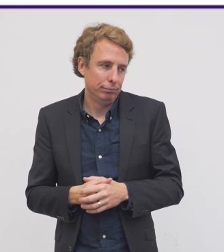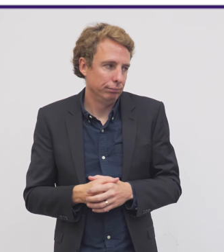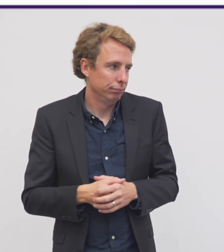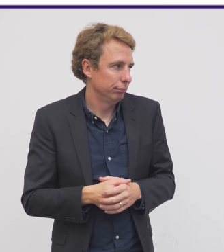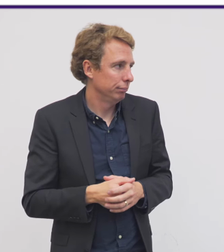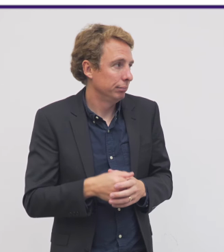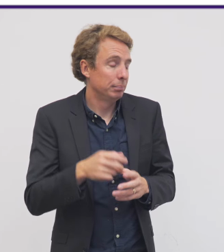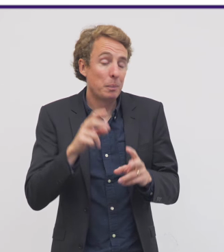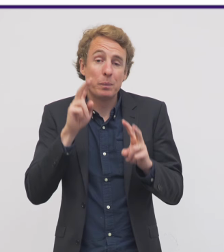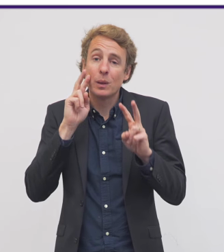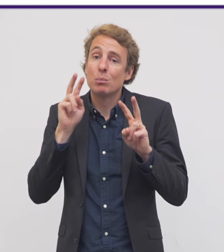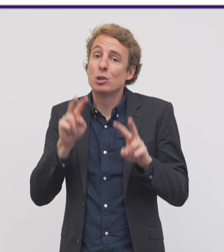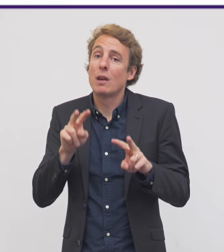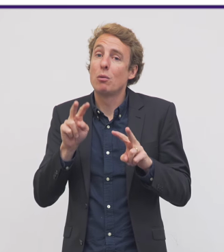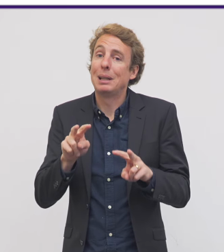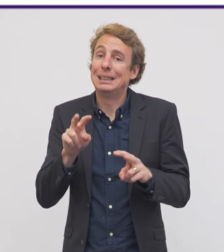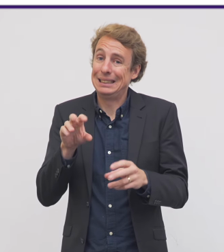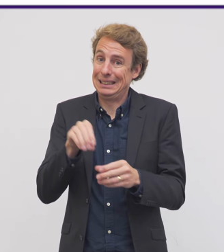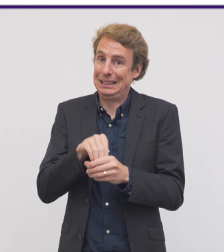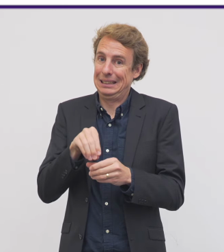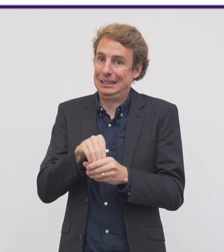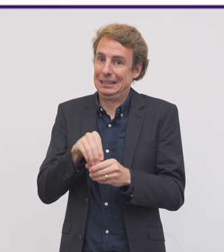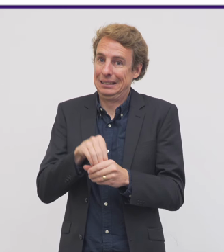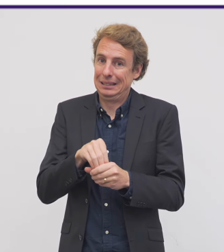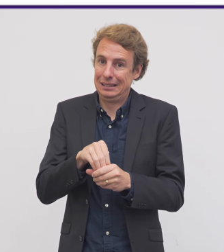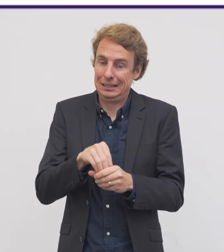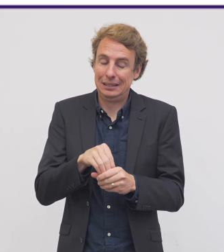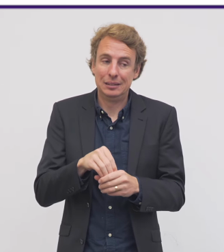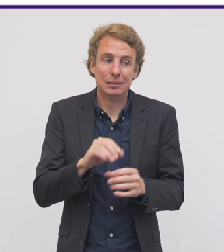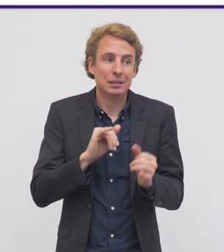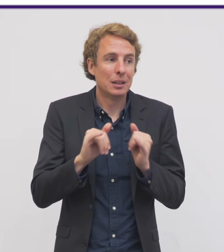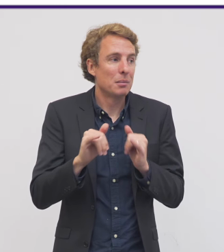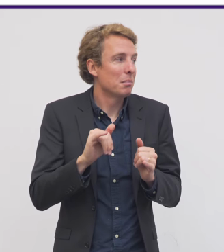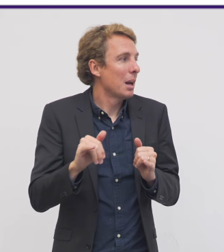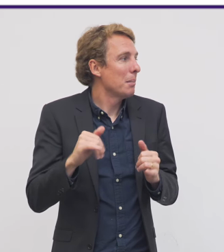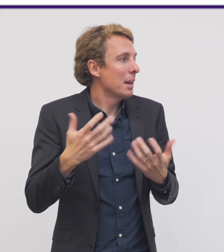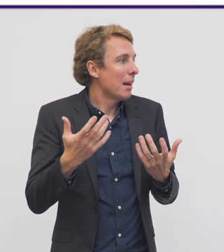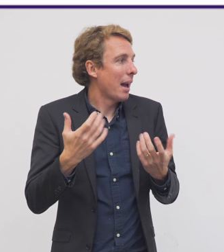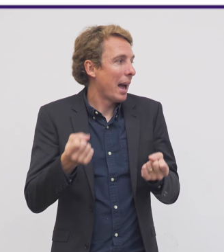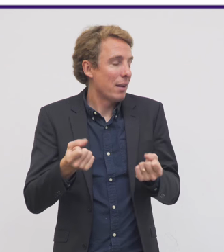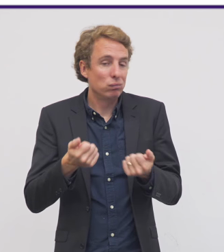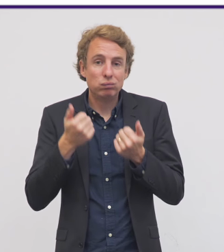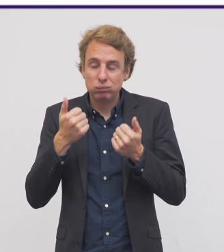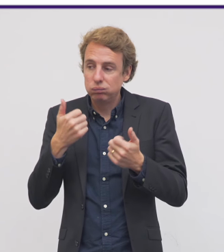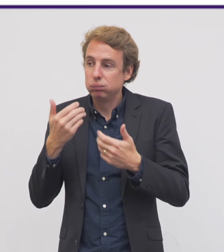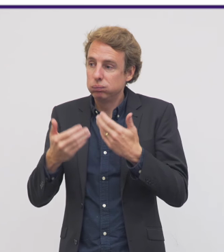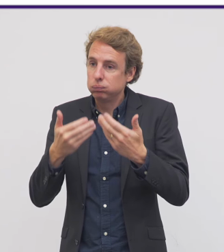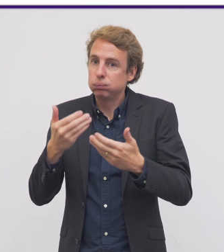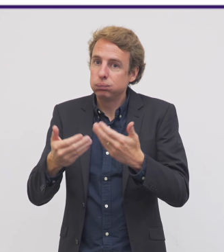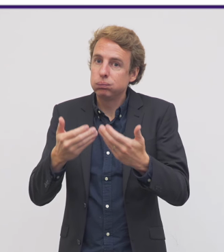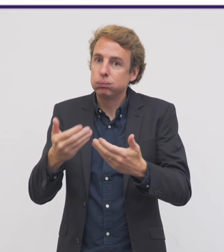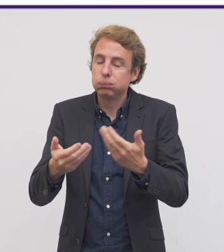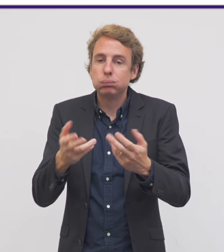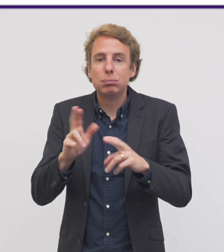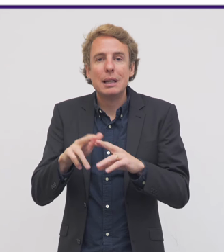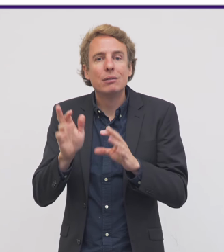You can do a great deploy, everything green, everything works, but if it's, say, silent, it's invisible.